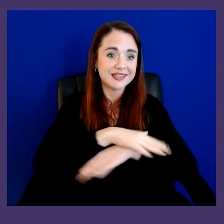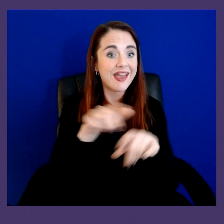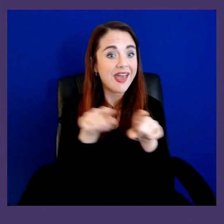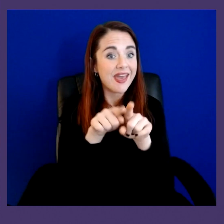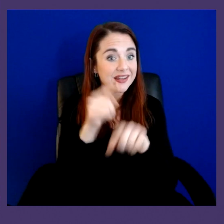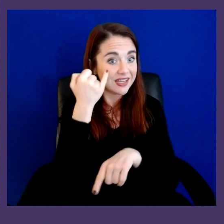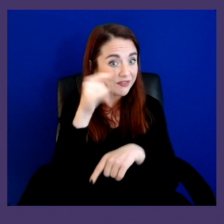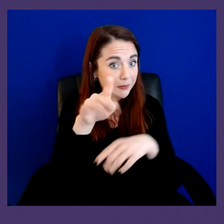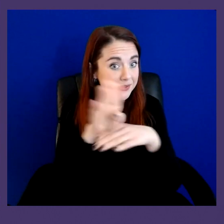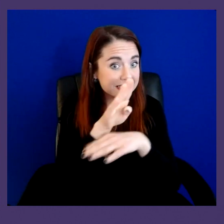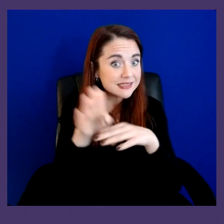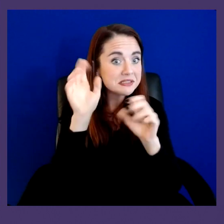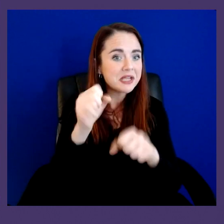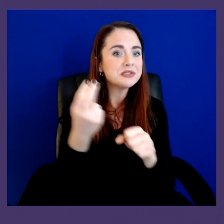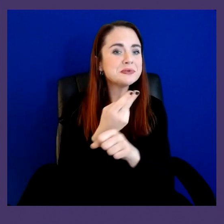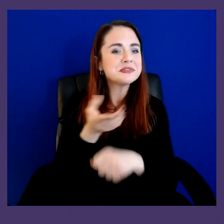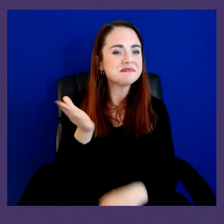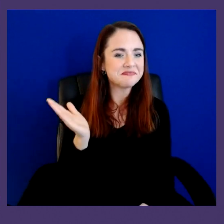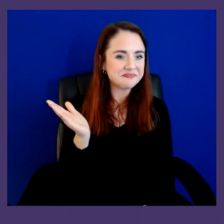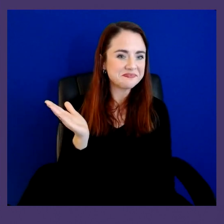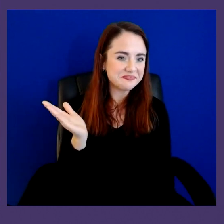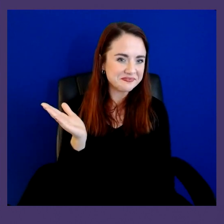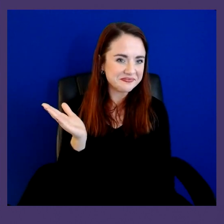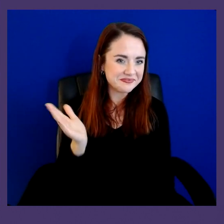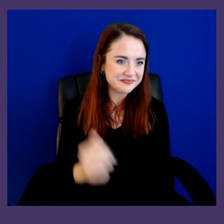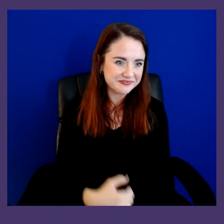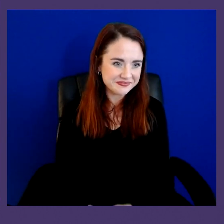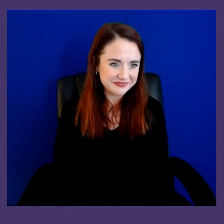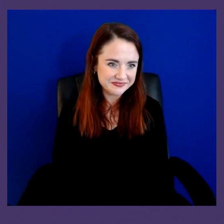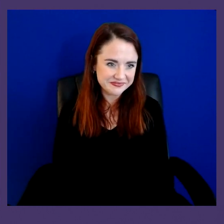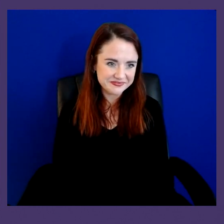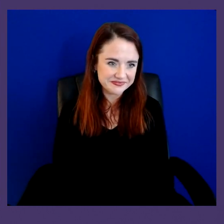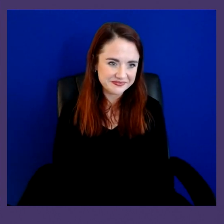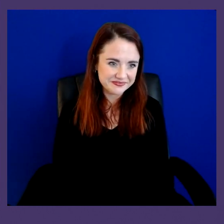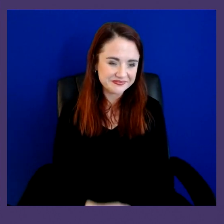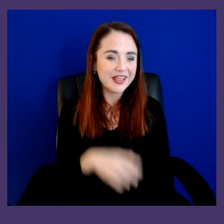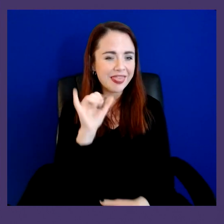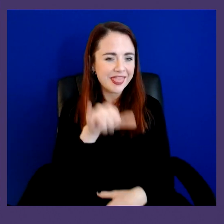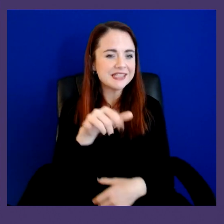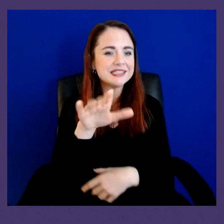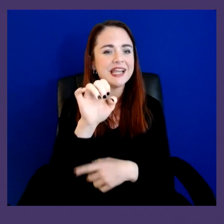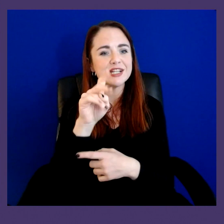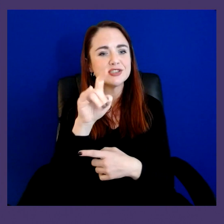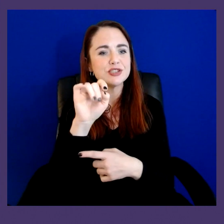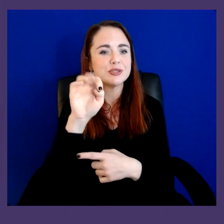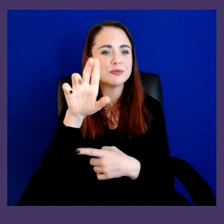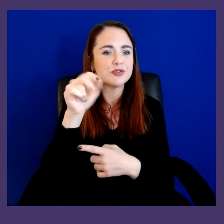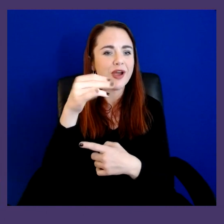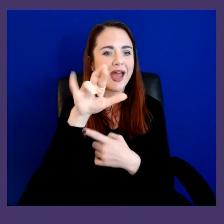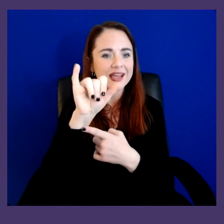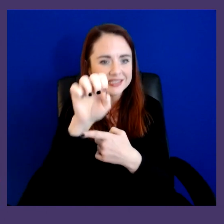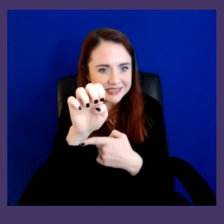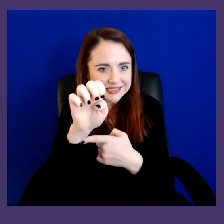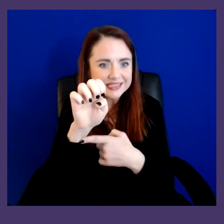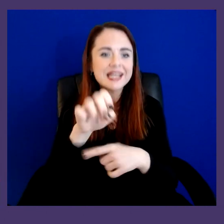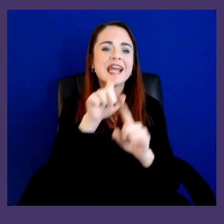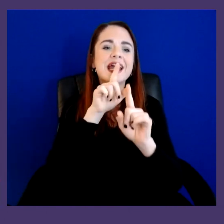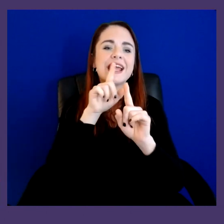aka.ms/eDAD for Enterprise Disability Answer Desk. Thank you for joining us today.